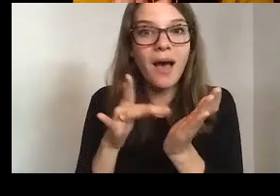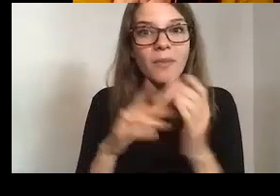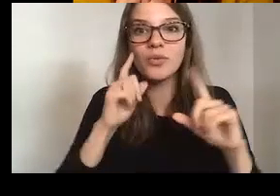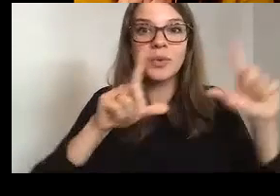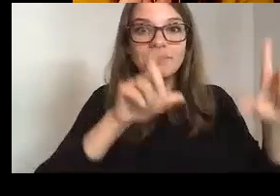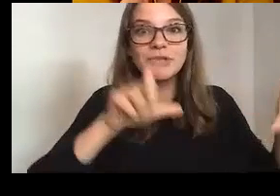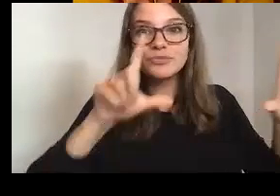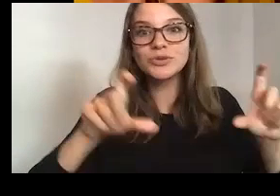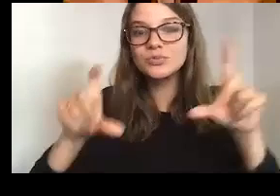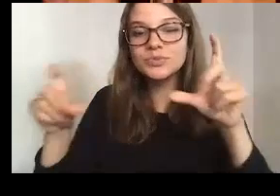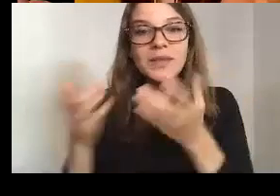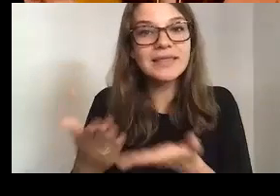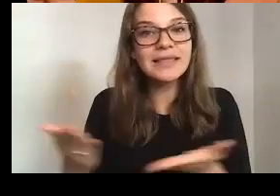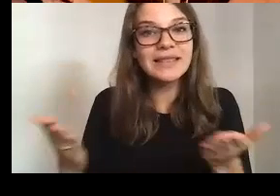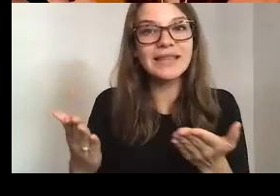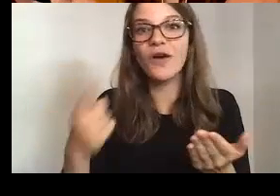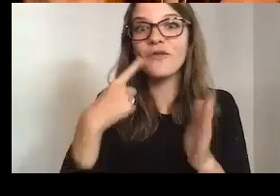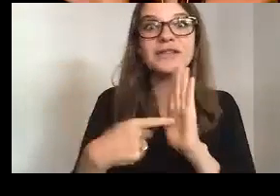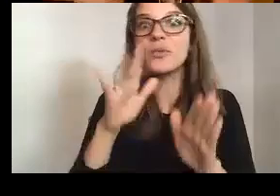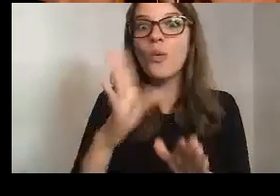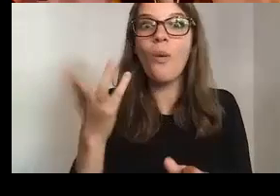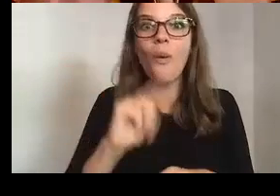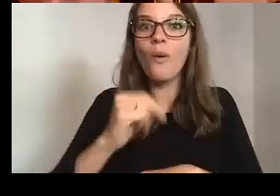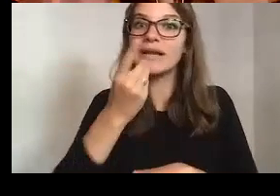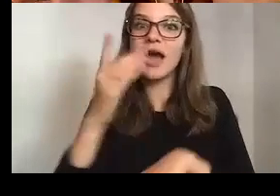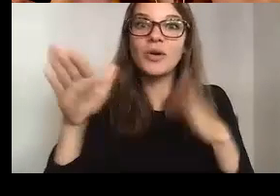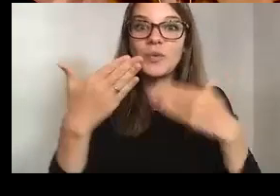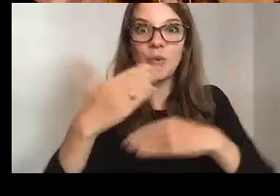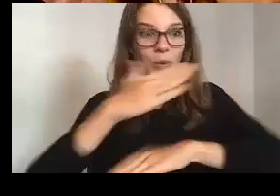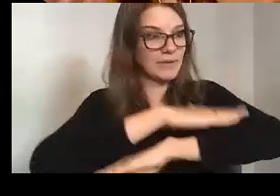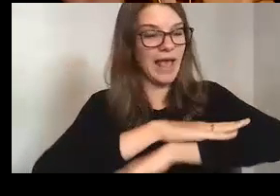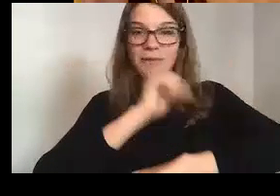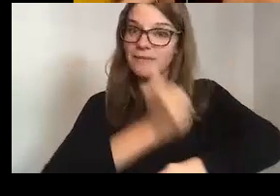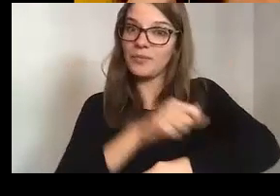things like your own dining room table if that's where work time is going to happen and being able